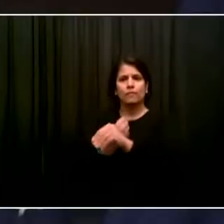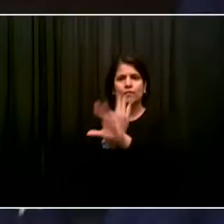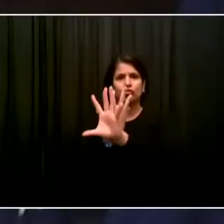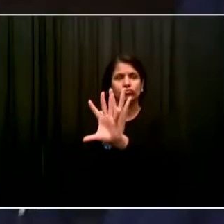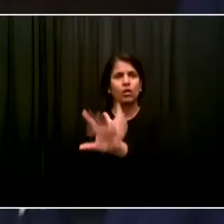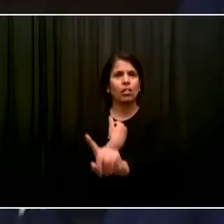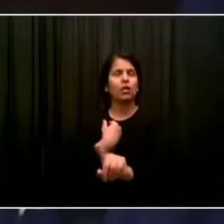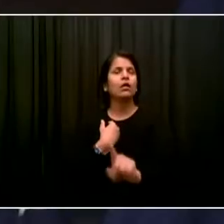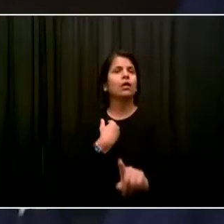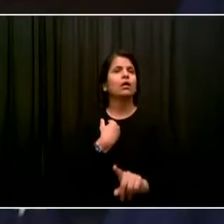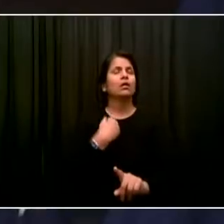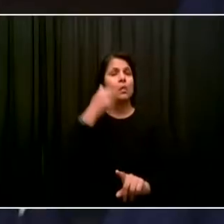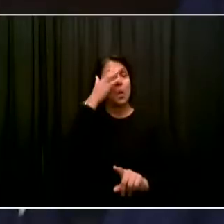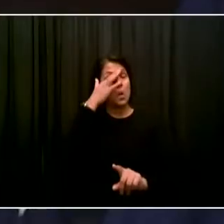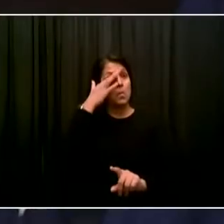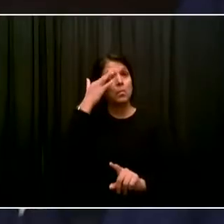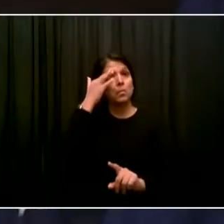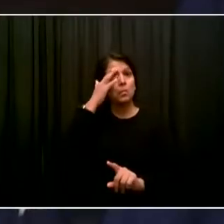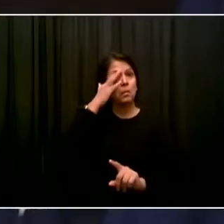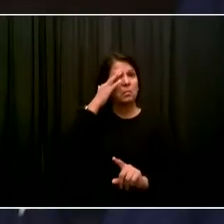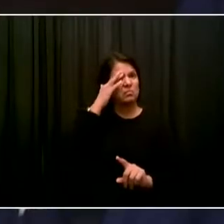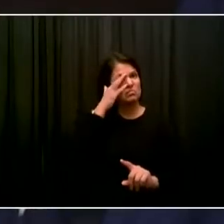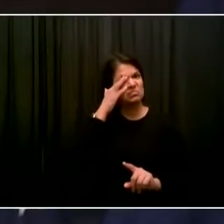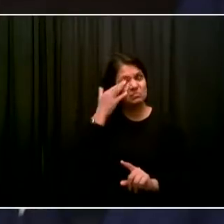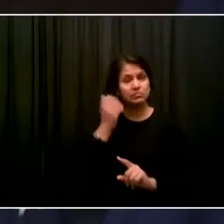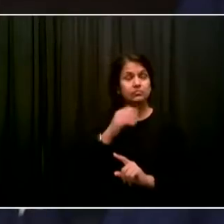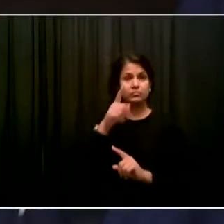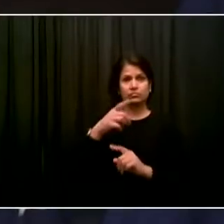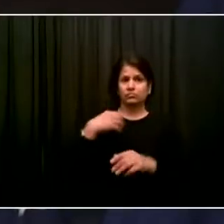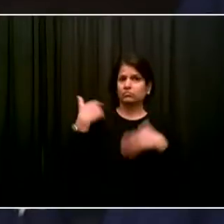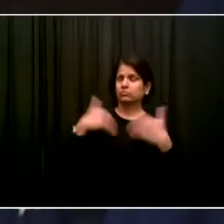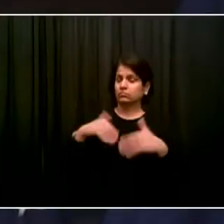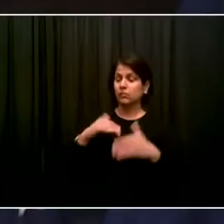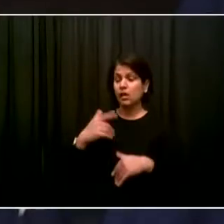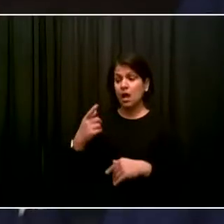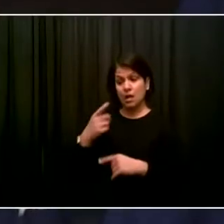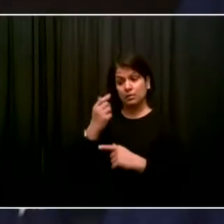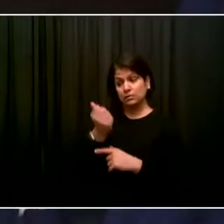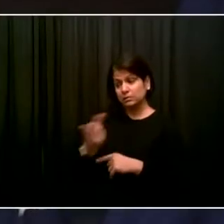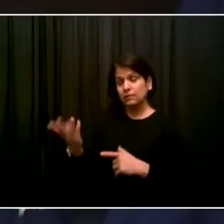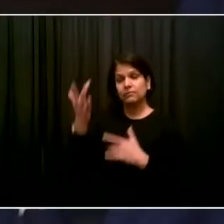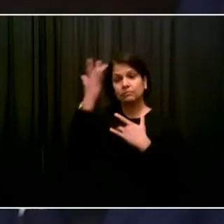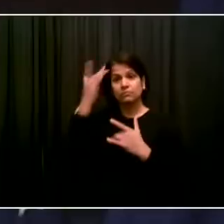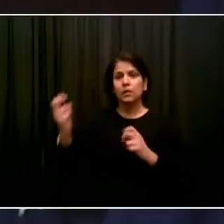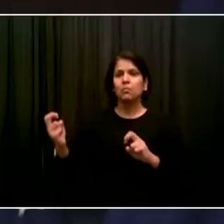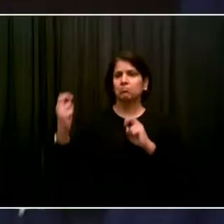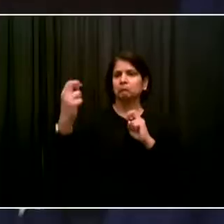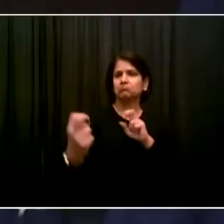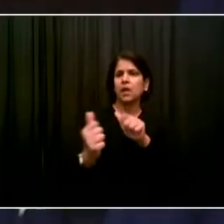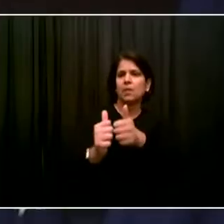WE'VE BEEN MEETING WITH UFT NCSA AND I WANT TO TAKE A